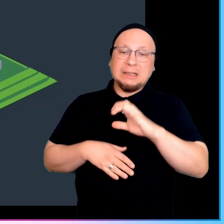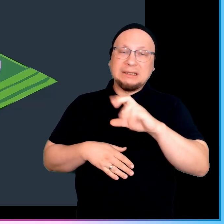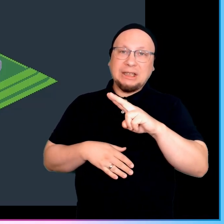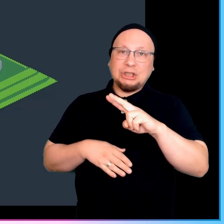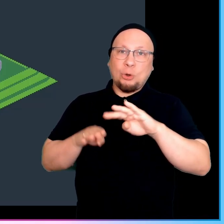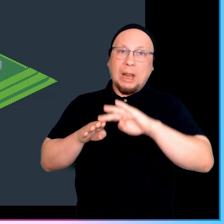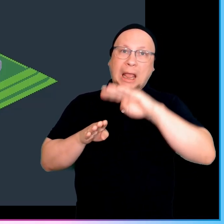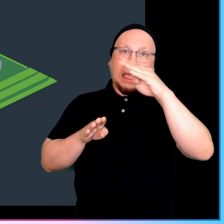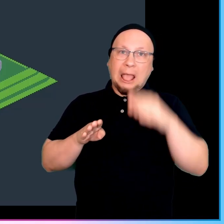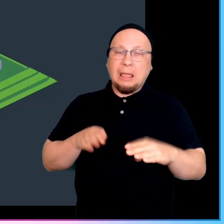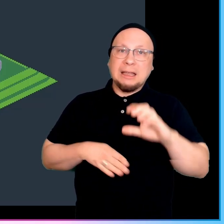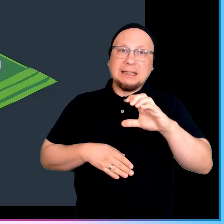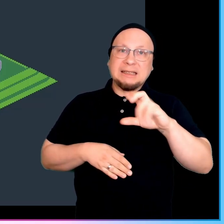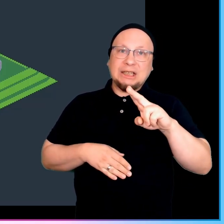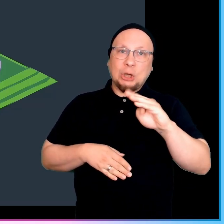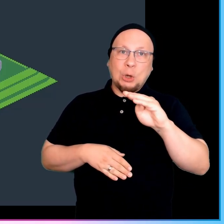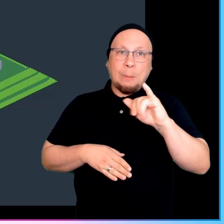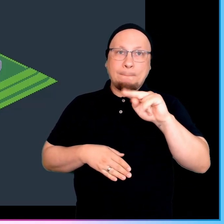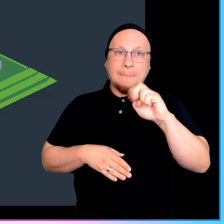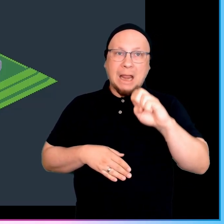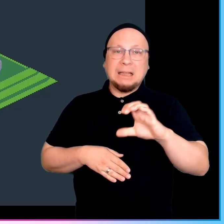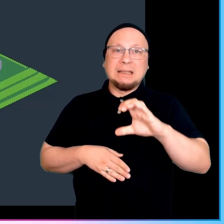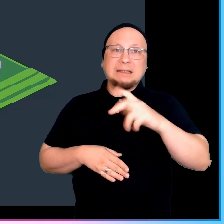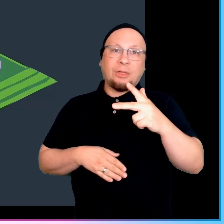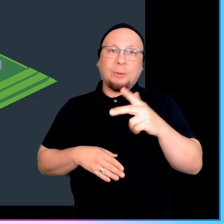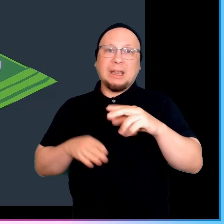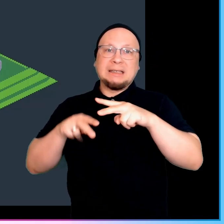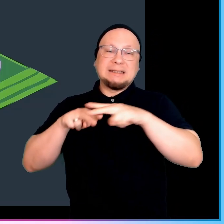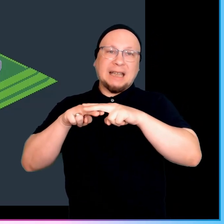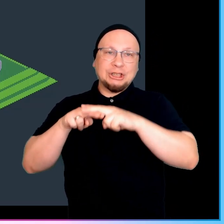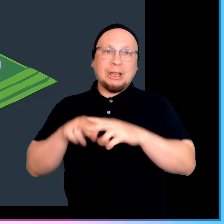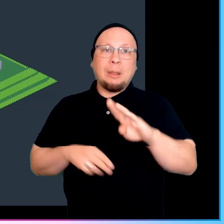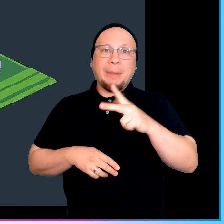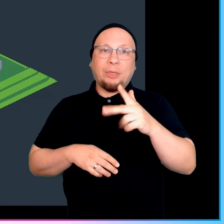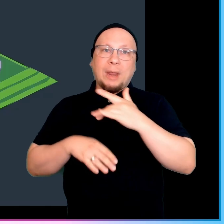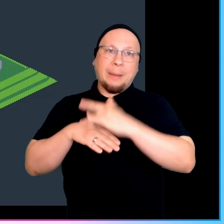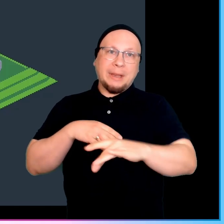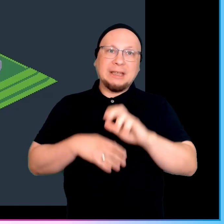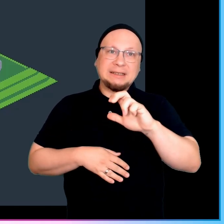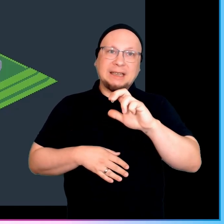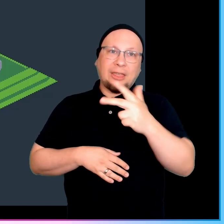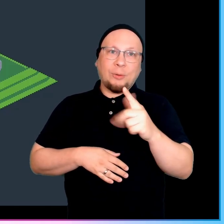is a Mine. C2 is a Station. A3 is empty. B3 is Empty. C3 is a Rail.